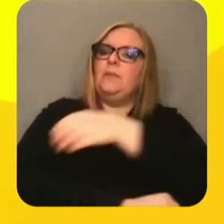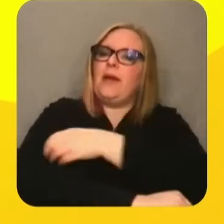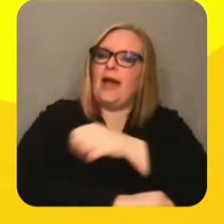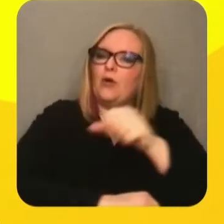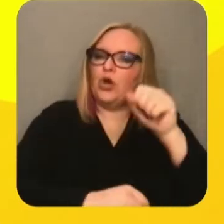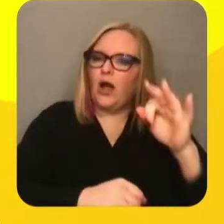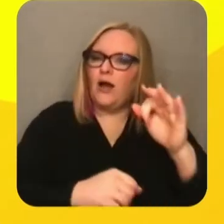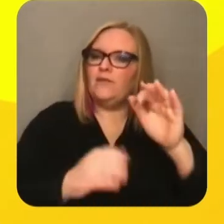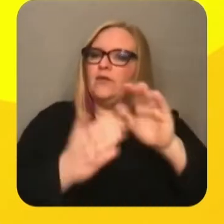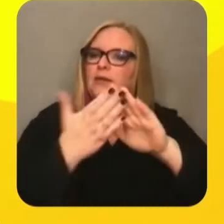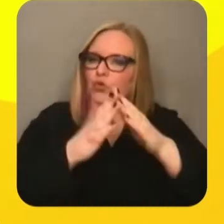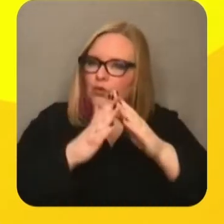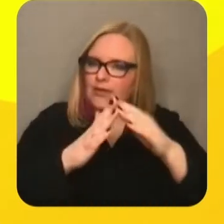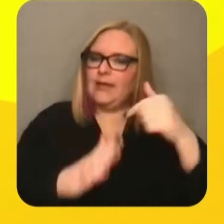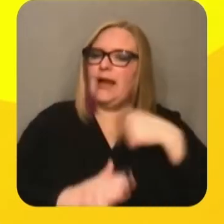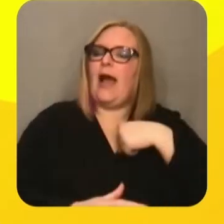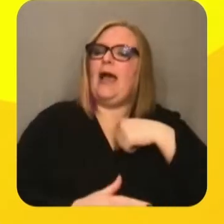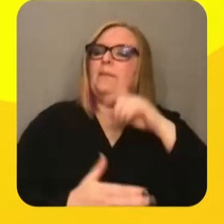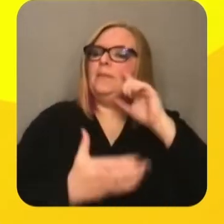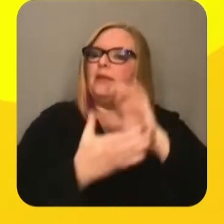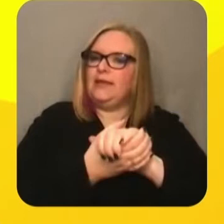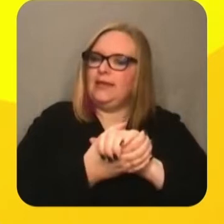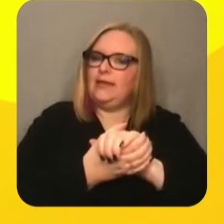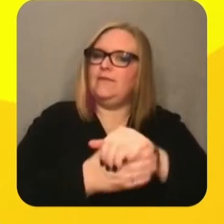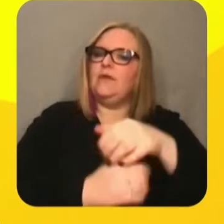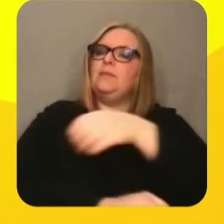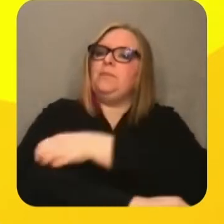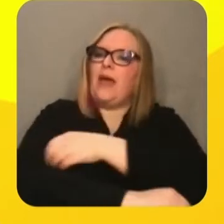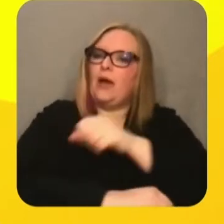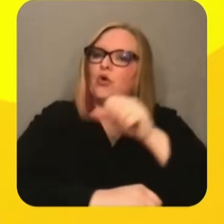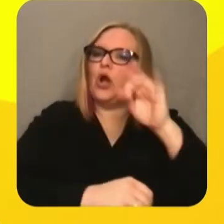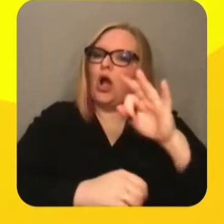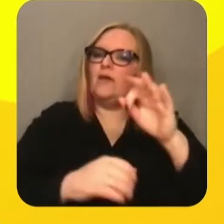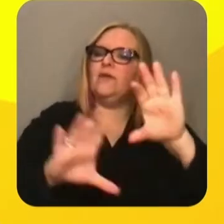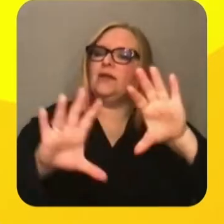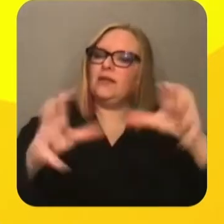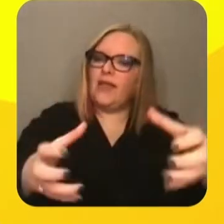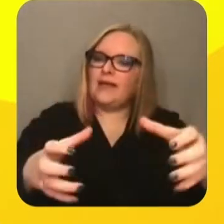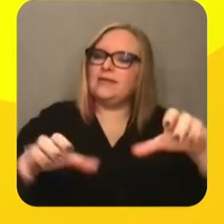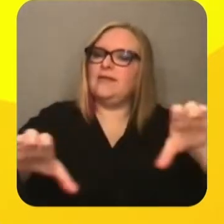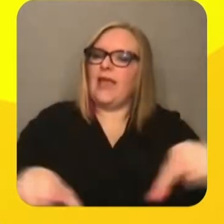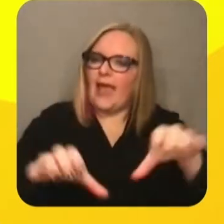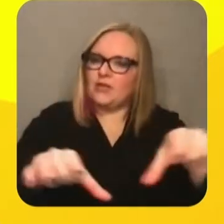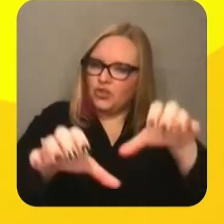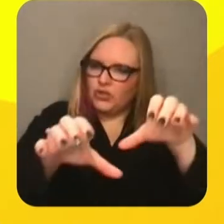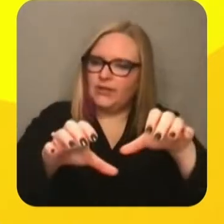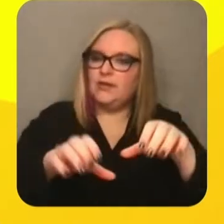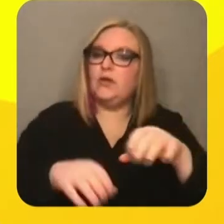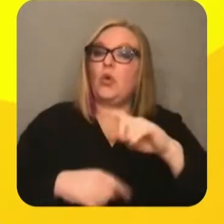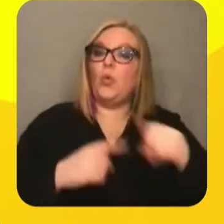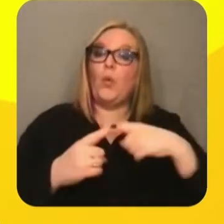I am a believer of the power of collective action as well. And so when I joined Uber, I've been working